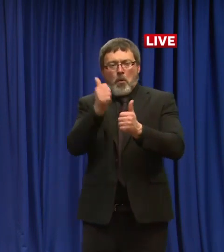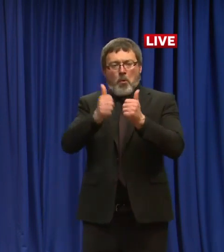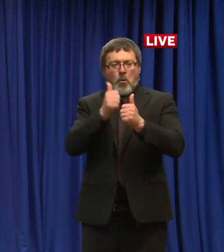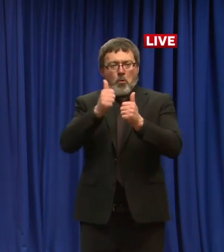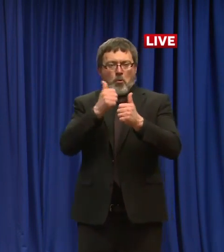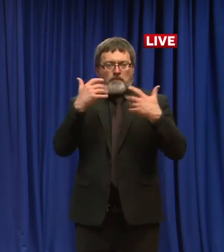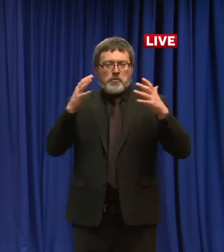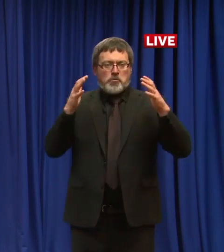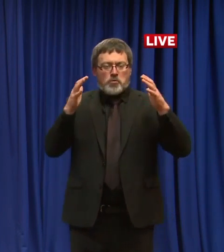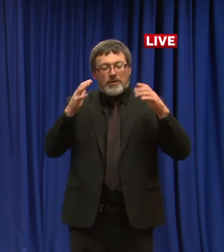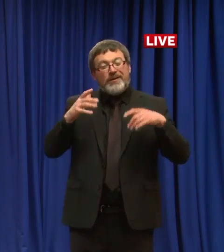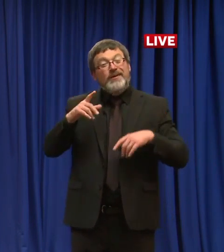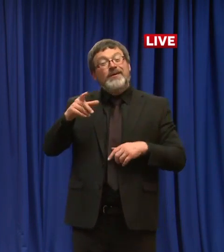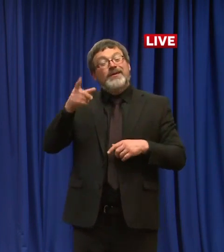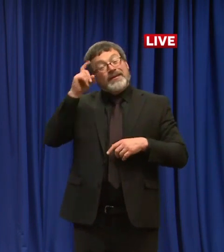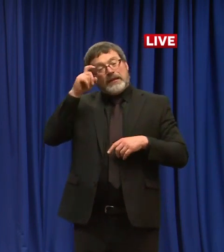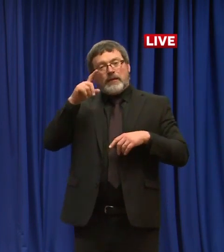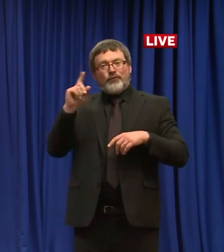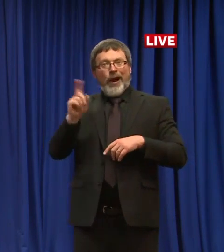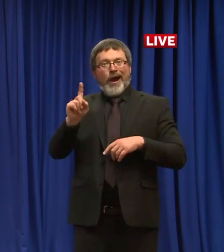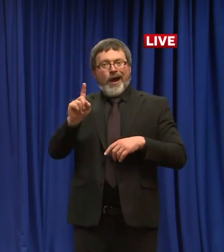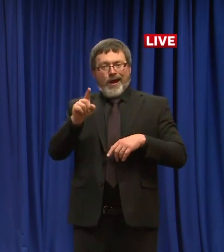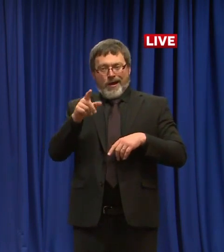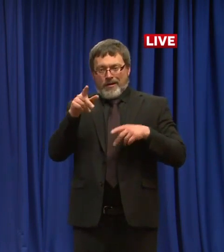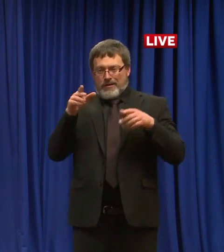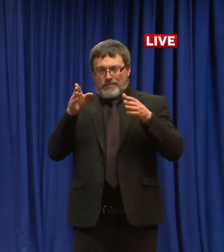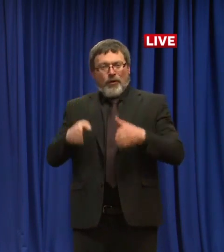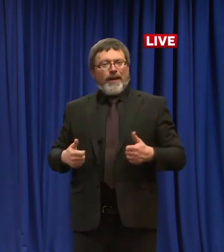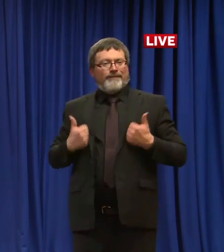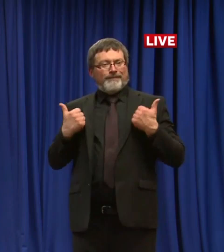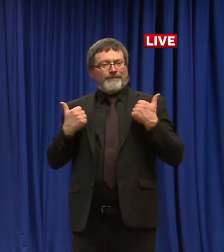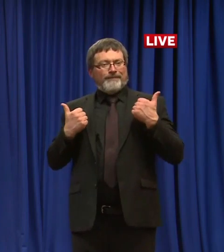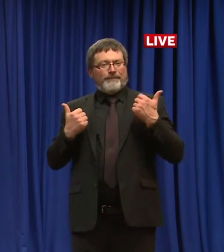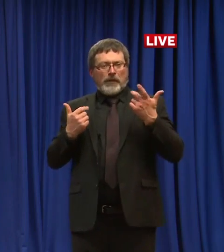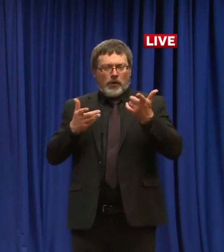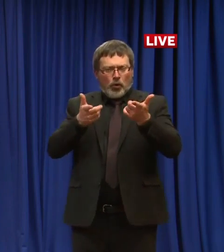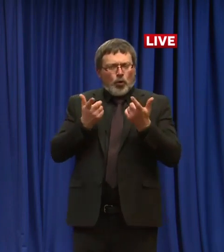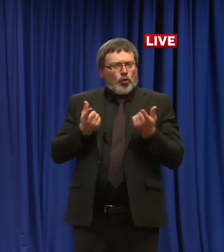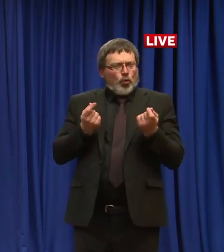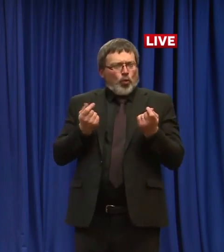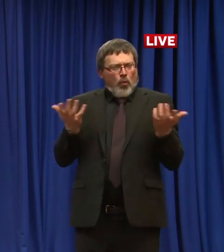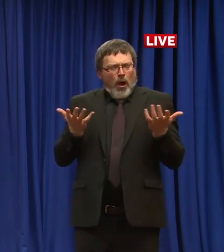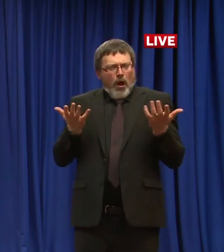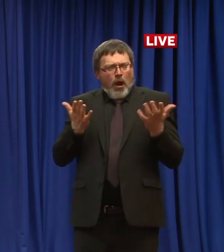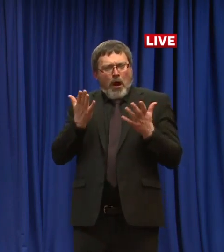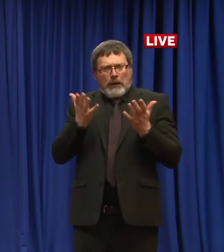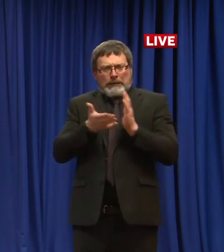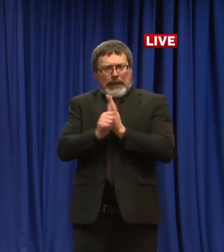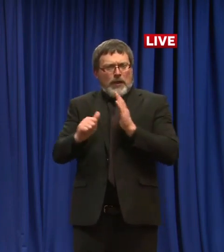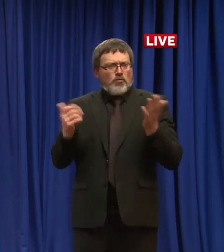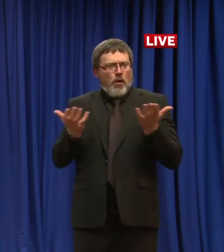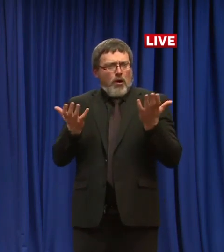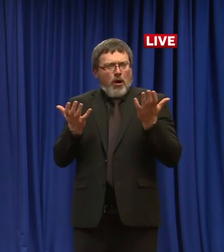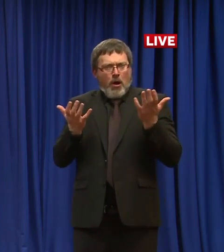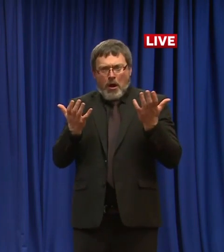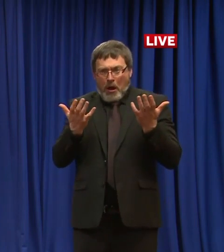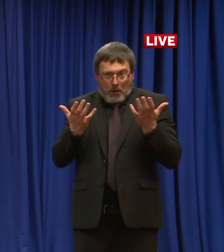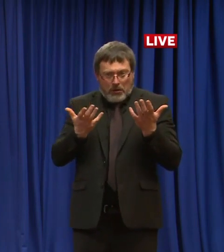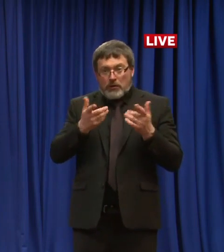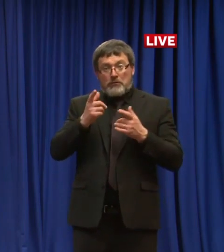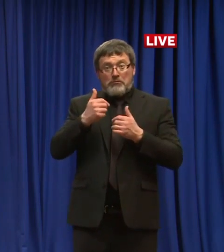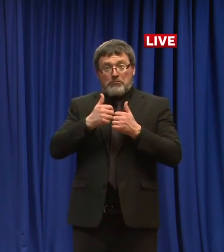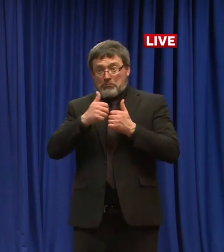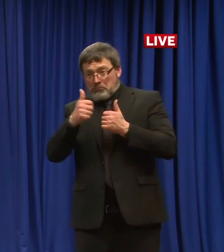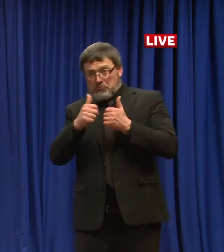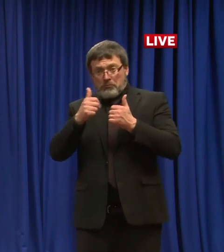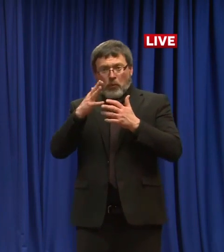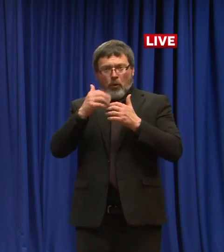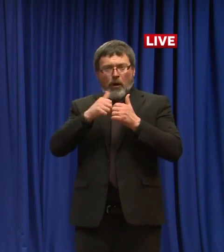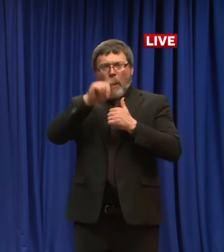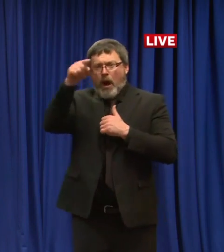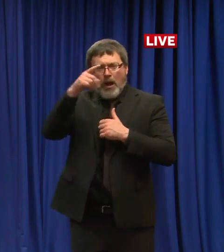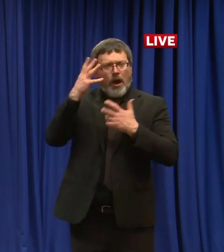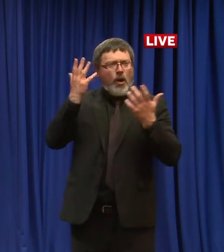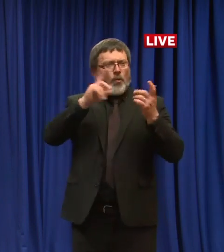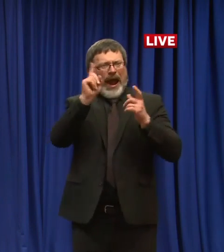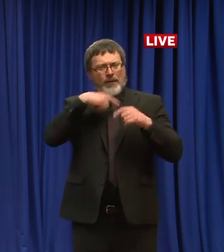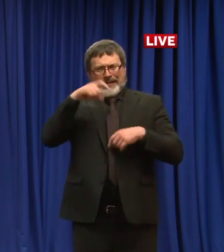I MEAN IT DEPENDS IF WHERE YOU ARE WHAT YOUR YOU KNOW WHAT YOUR OPPORTUNITY TO VOLUNTEER MIGHT BE AND WHAT COMMUNITY YOU’RE IN HERE WITH WHERE THE NEED IS IN THE COMMUNITY IF WE HAVE A LOT